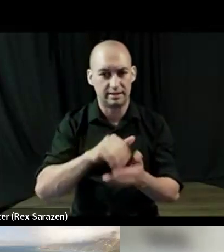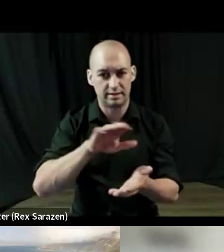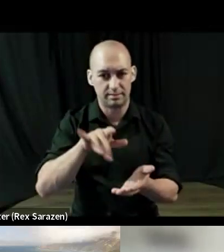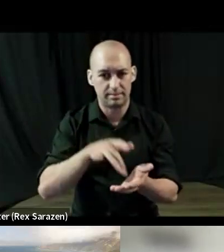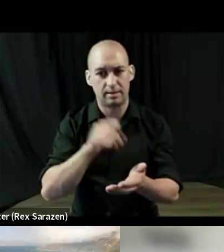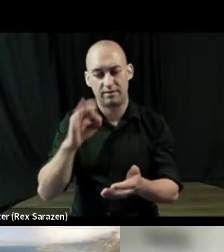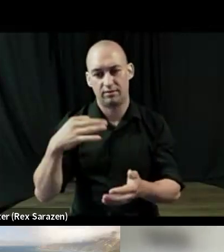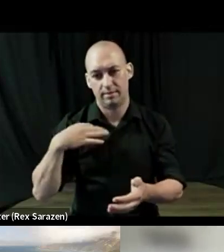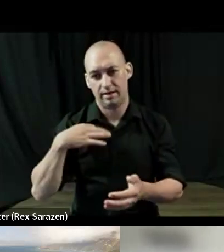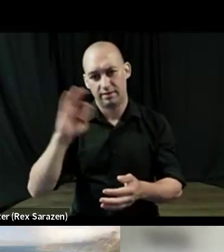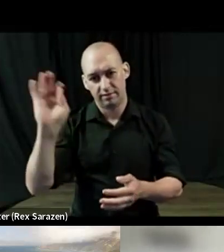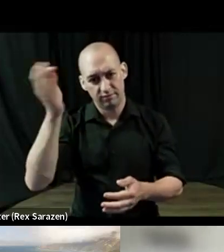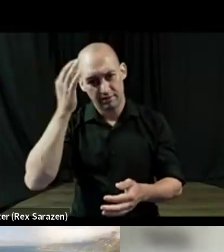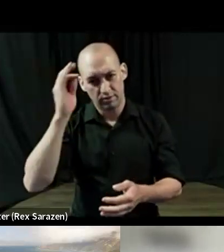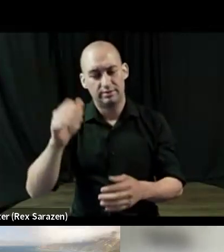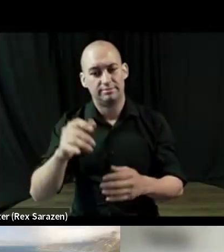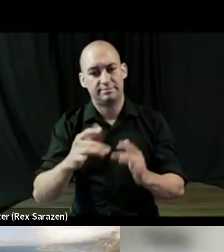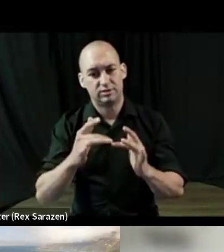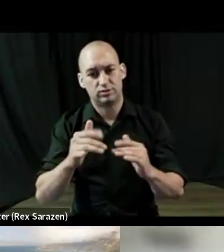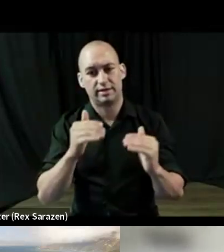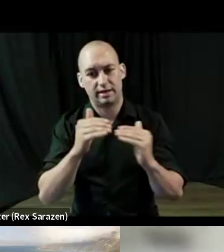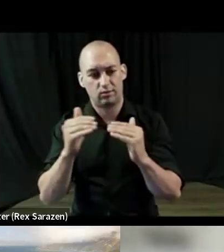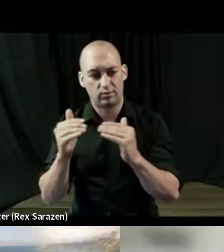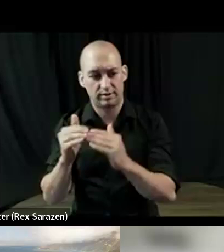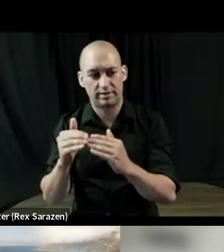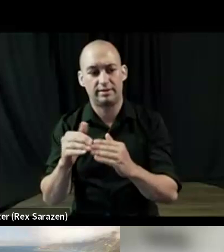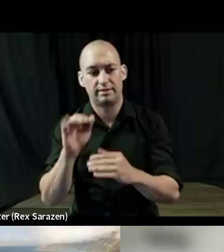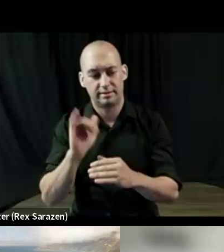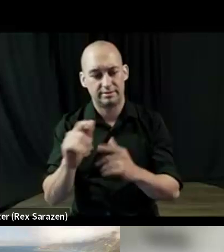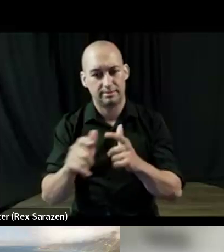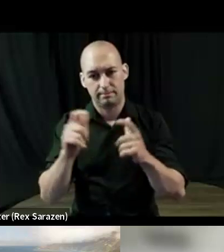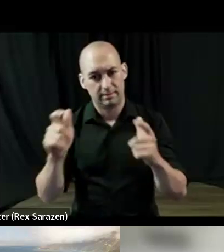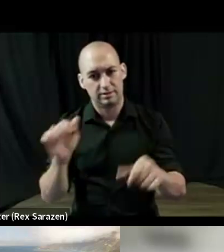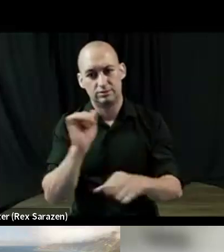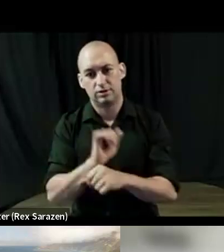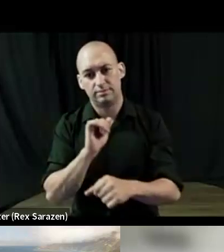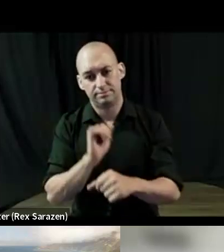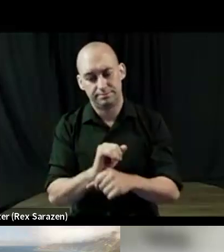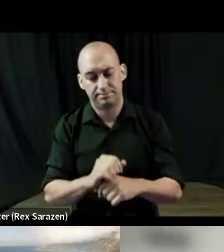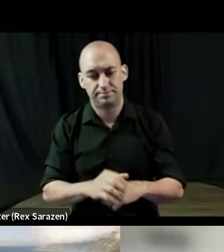Equity Competitive Grant program. And that is a huge task to take on especially being